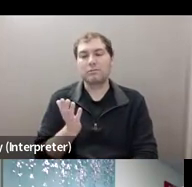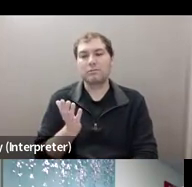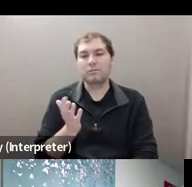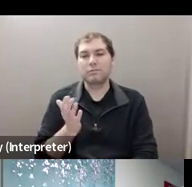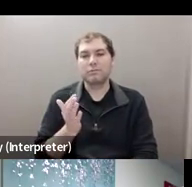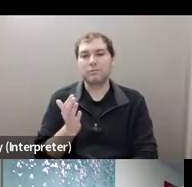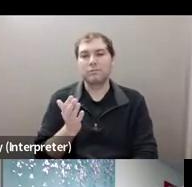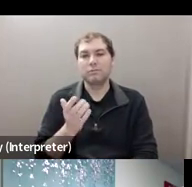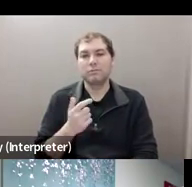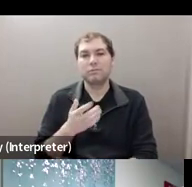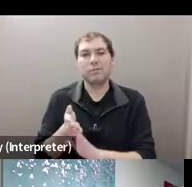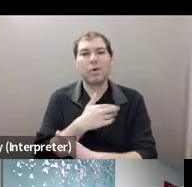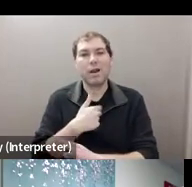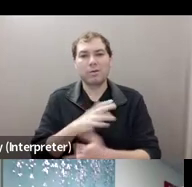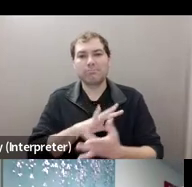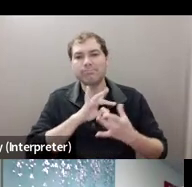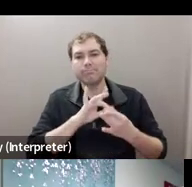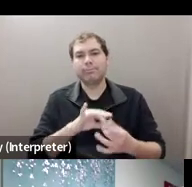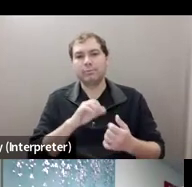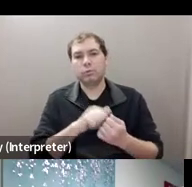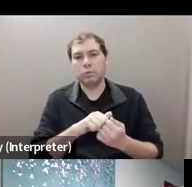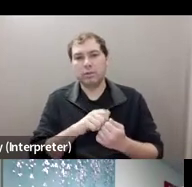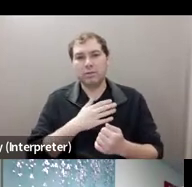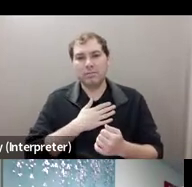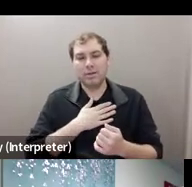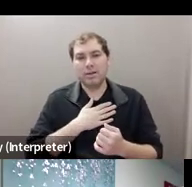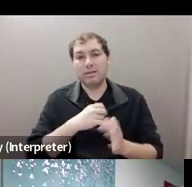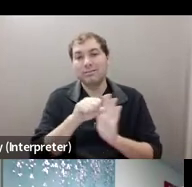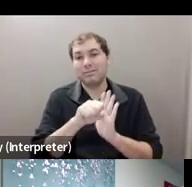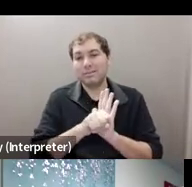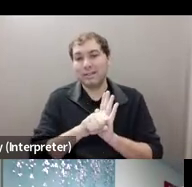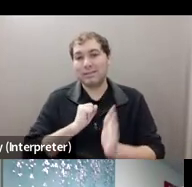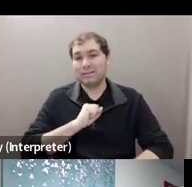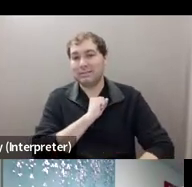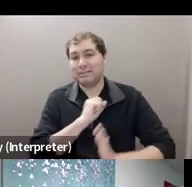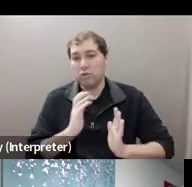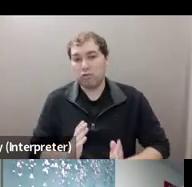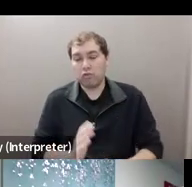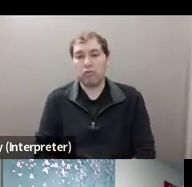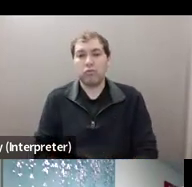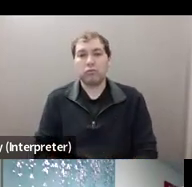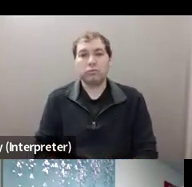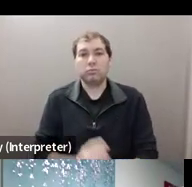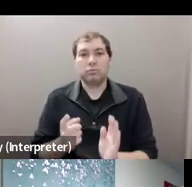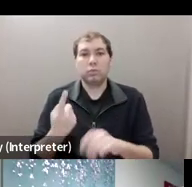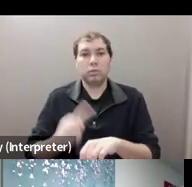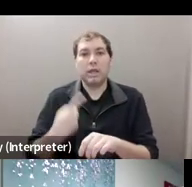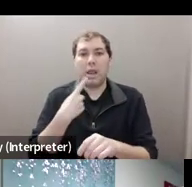Don Posh: be acquainted with my State Senator. Don Posh: and one time we're talking. And she said.